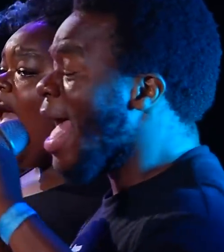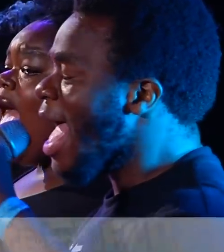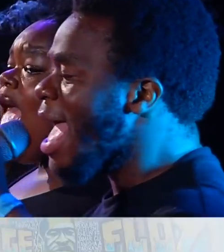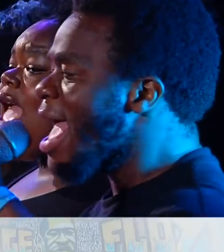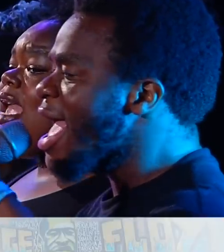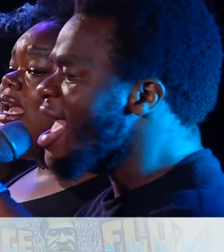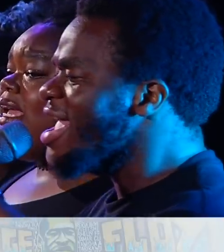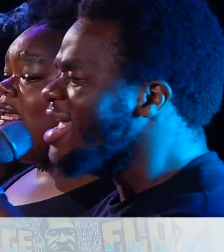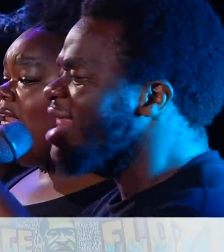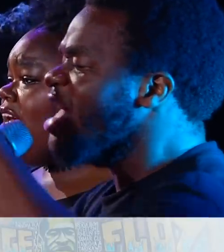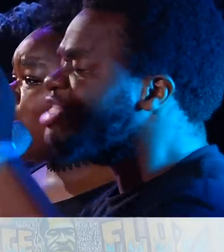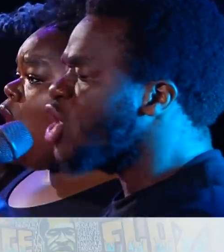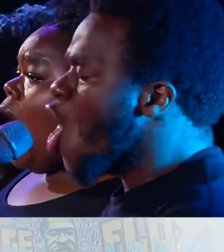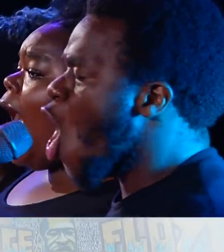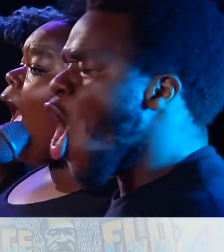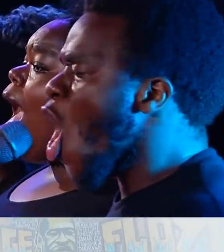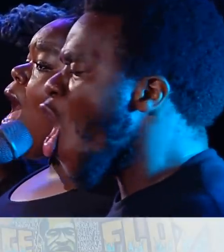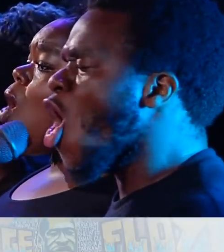TELL THE STORY